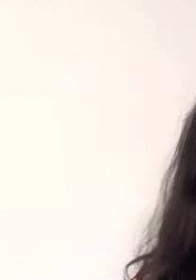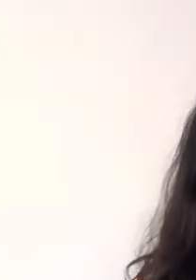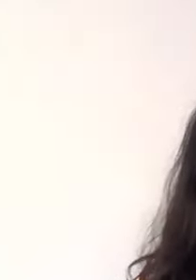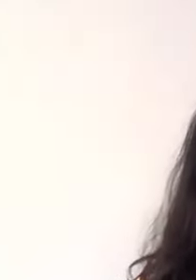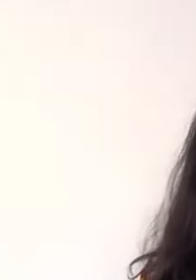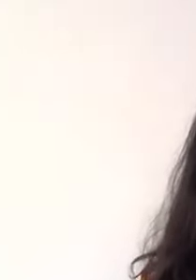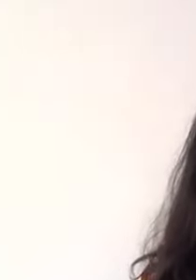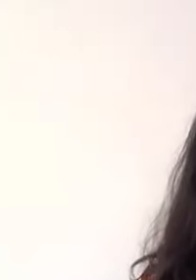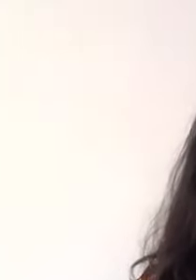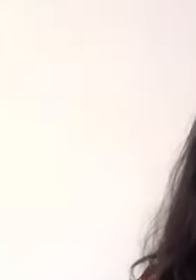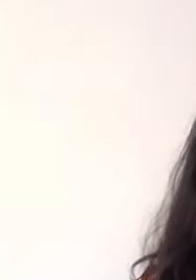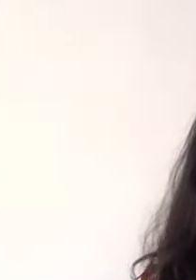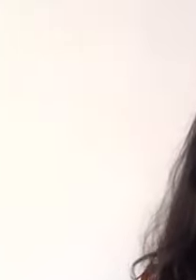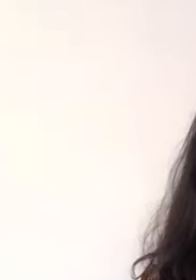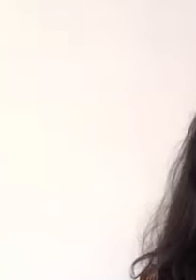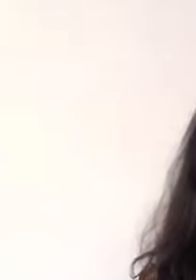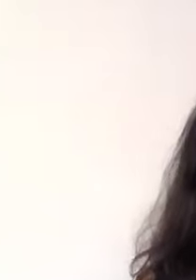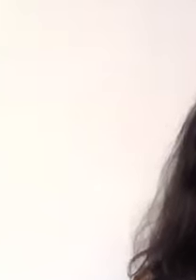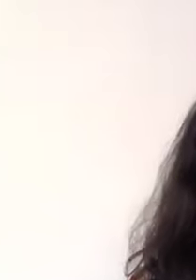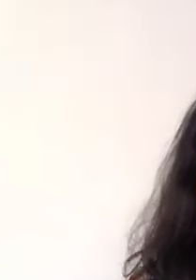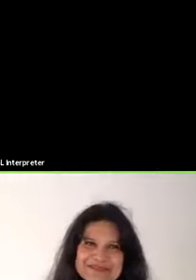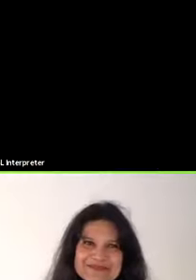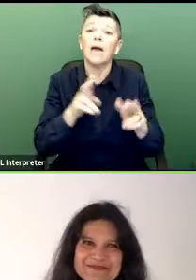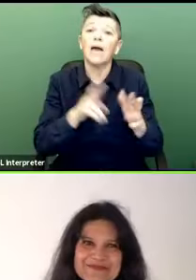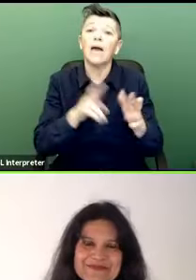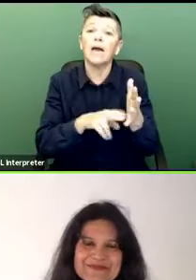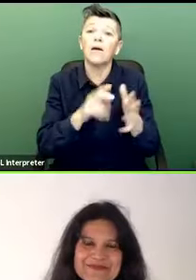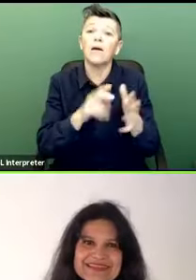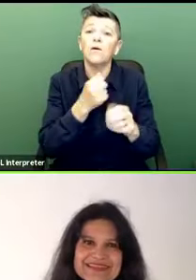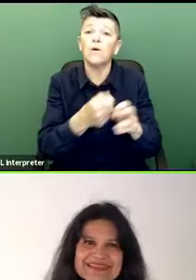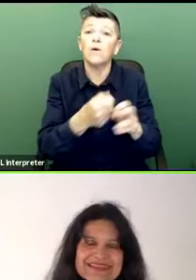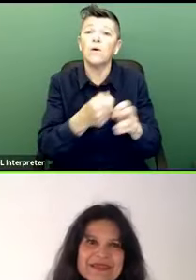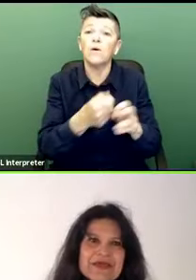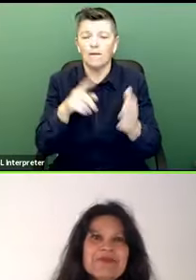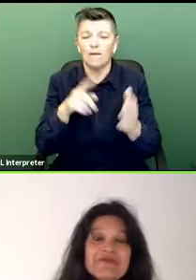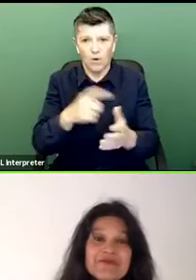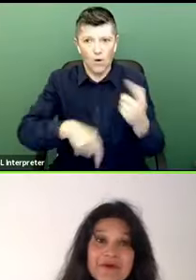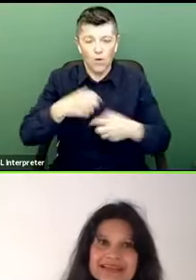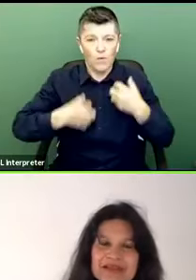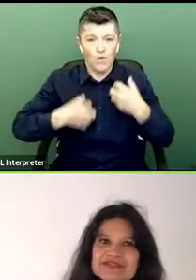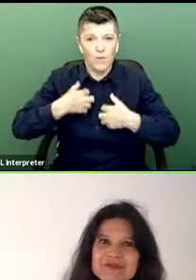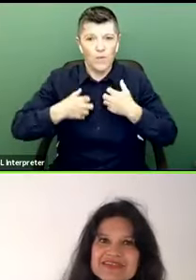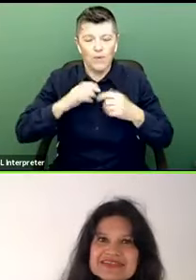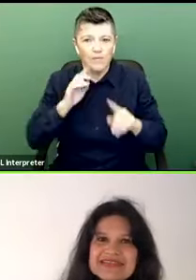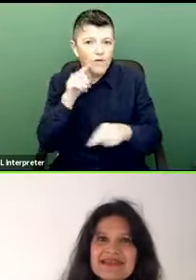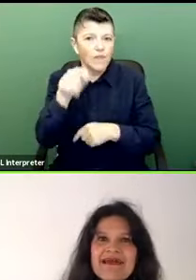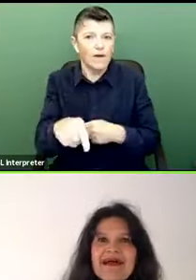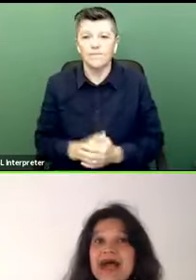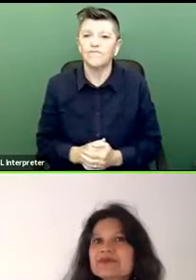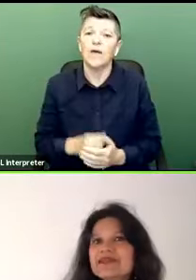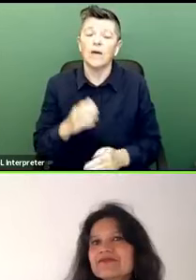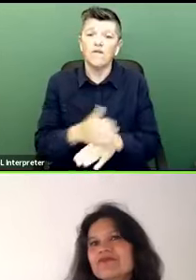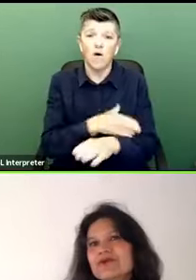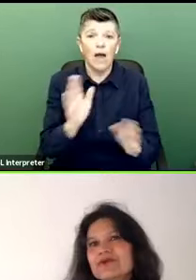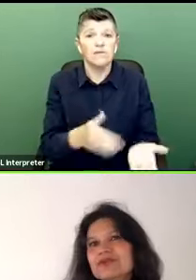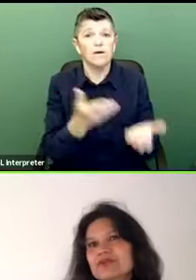underestimated thinker of the enlightenment. R university Professor And Professor Of economics and